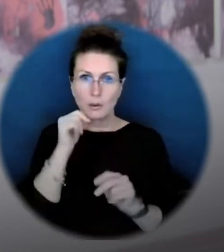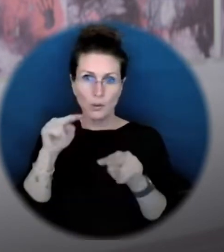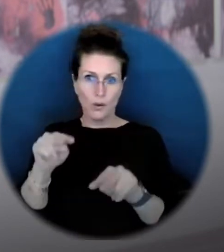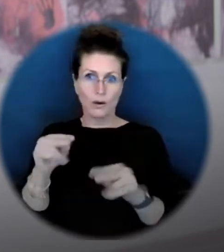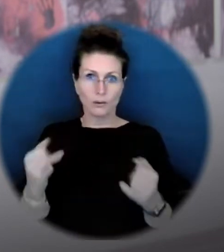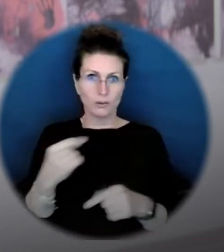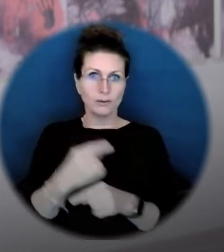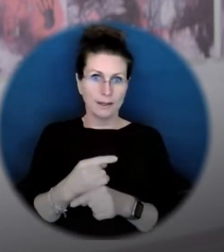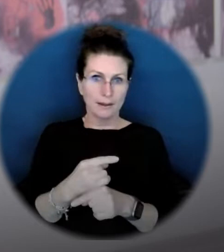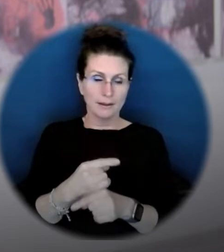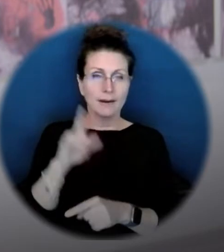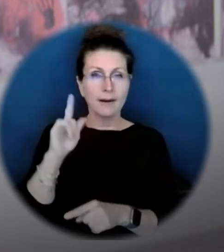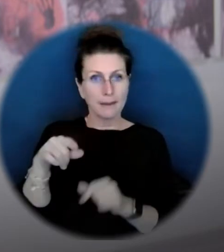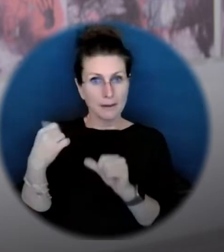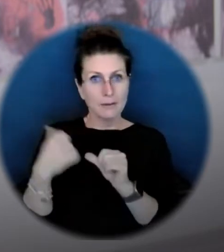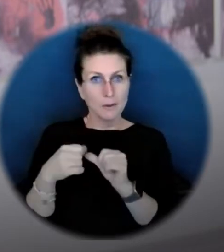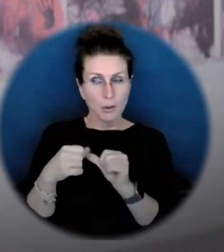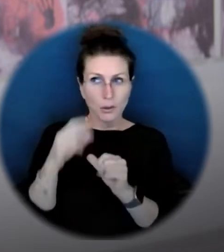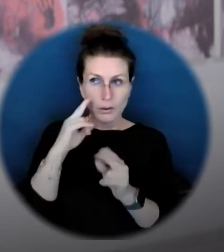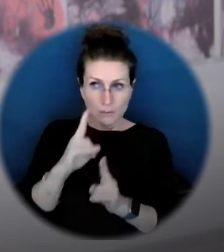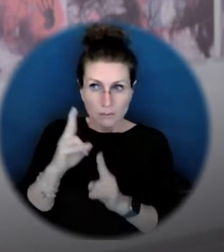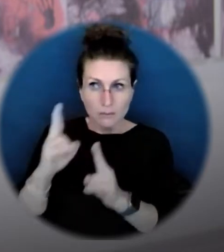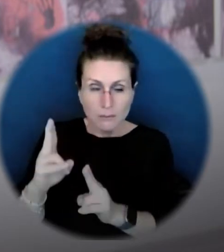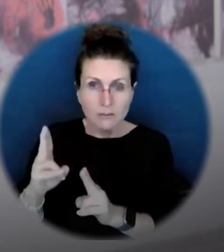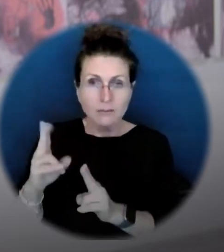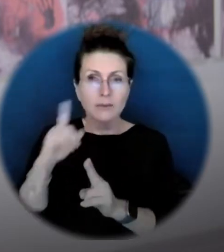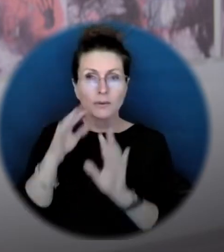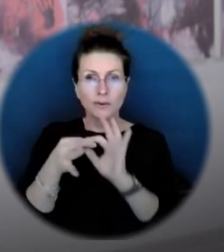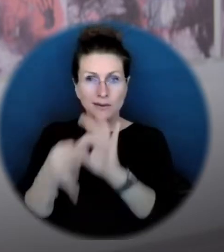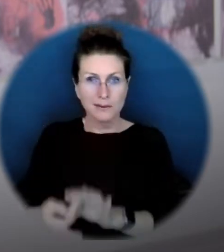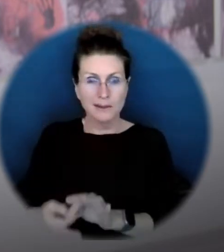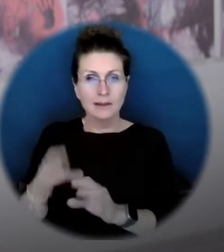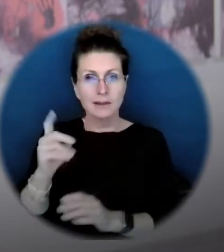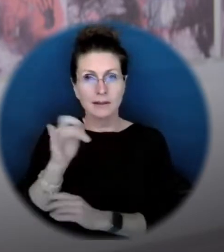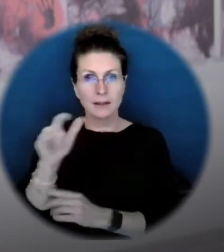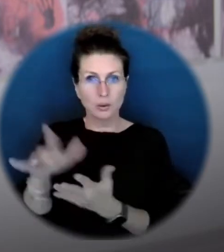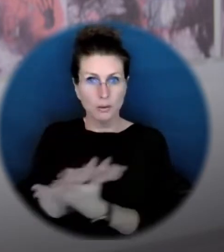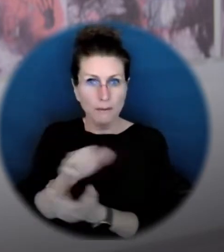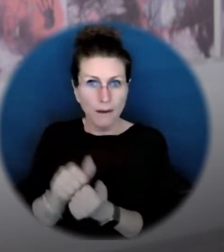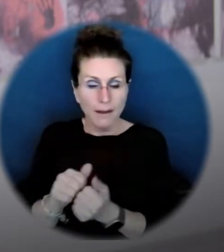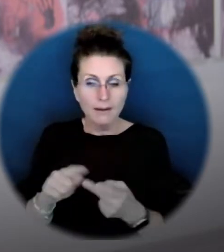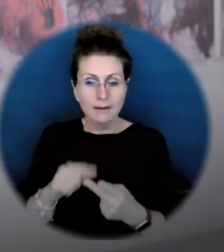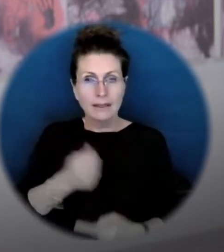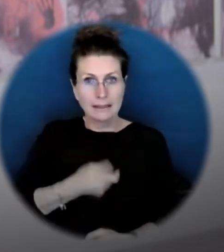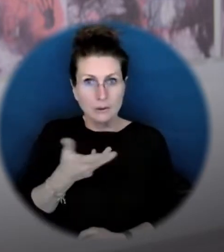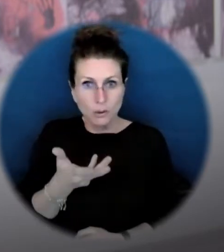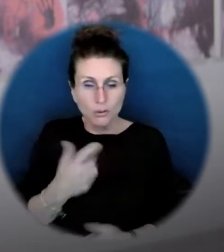that this memorial will contain material on sexual violence, disclosures,